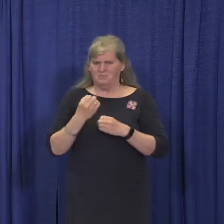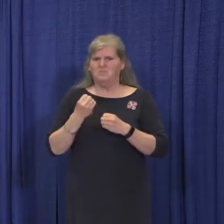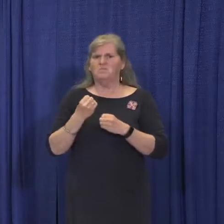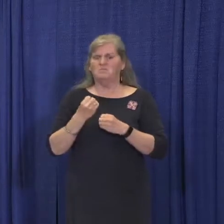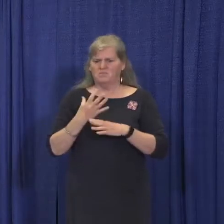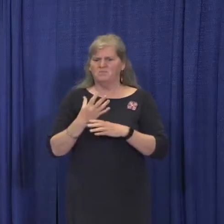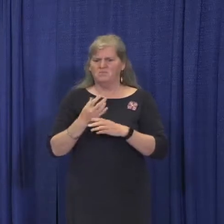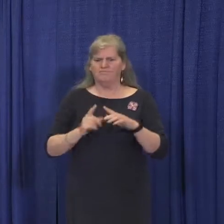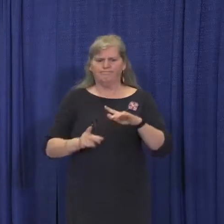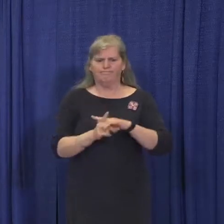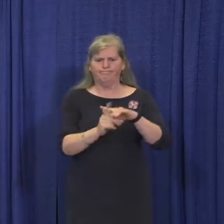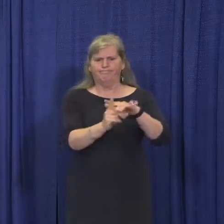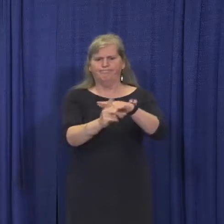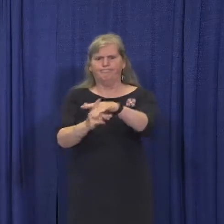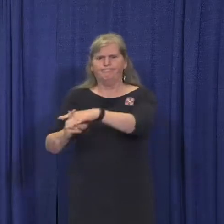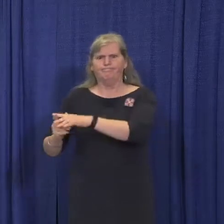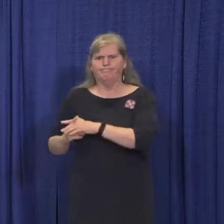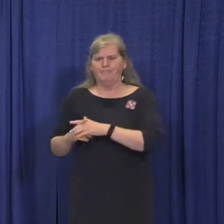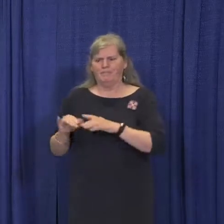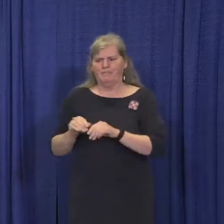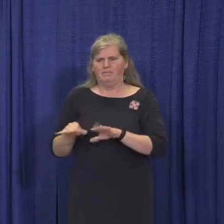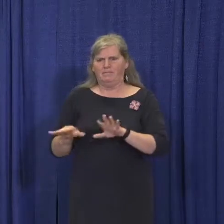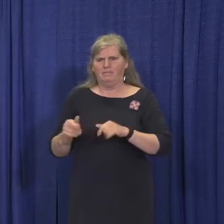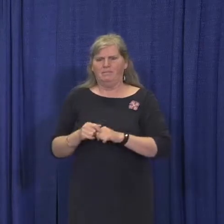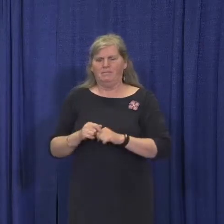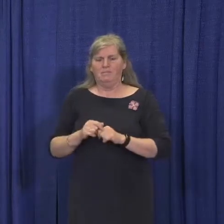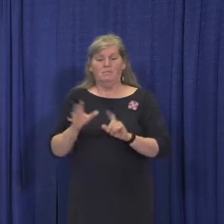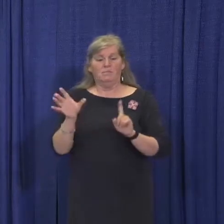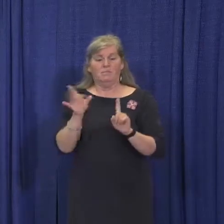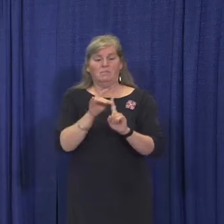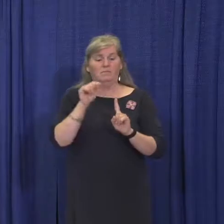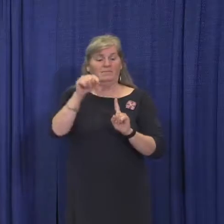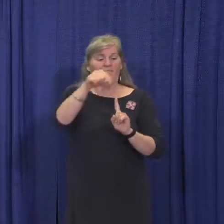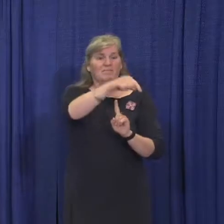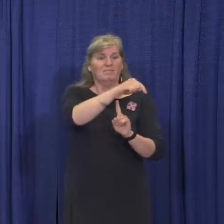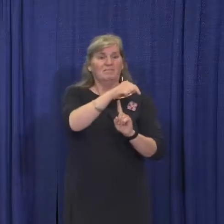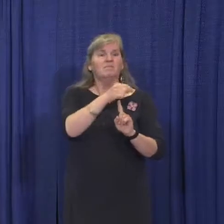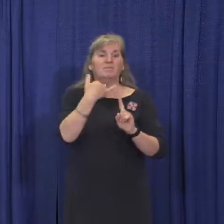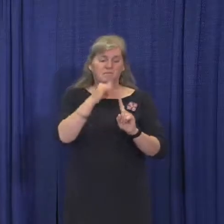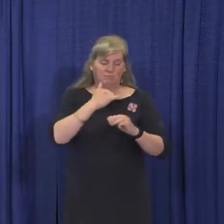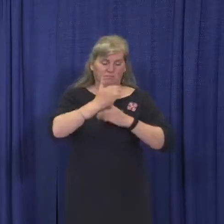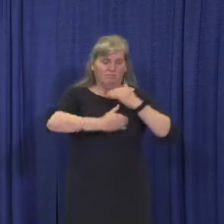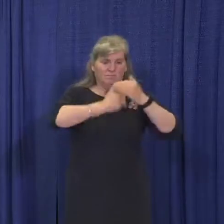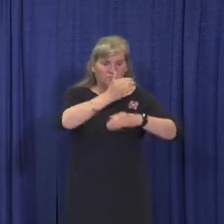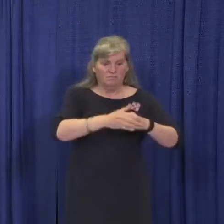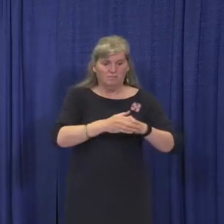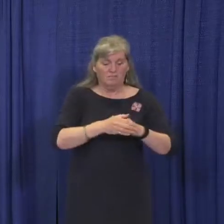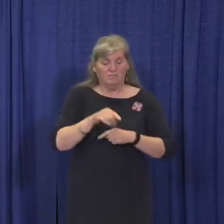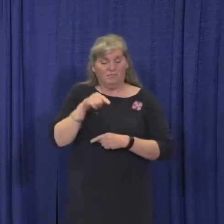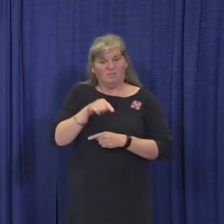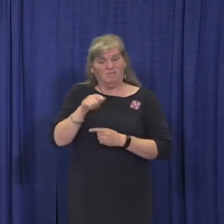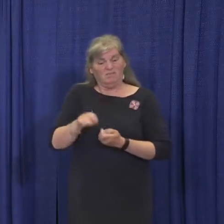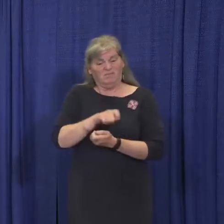Several new cases having connected to this outbreak and contact tracing is still underway.